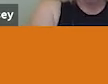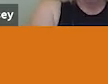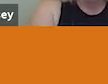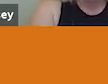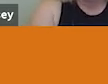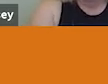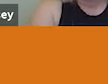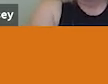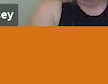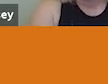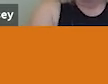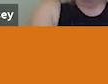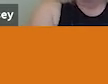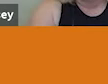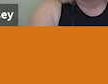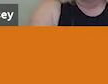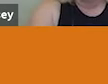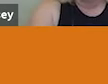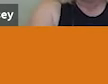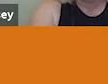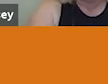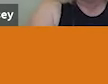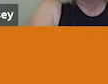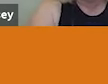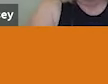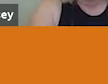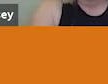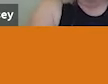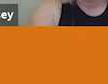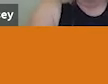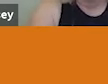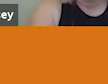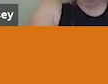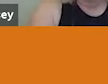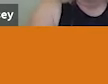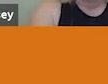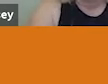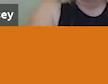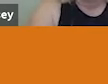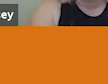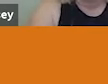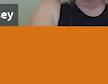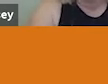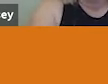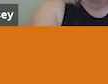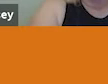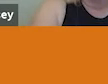and offering alternative easy read texts. So sometimes those big studies